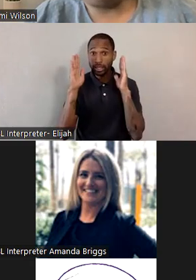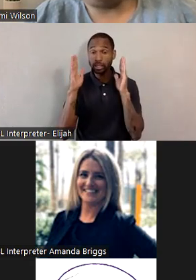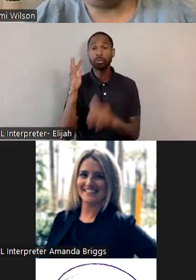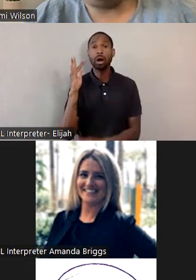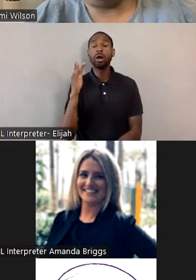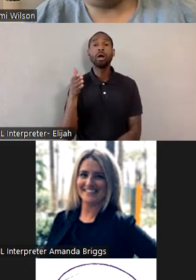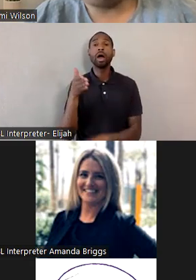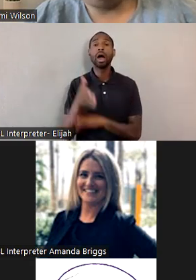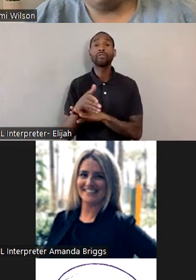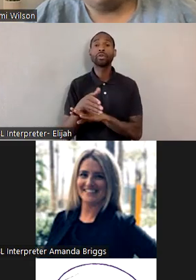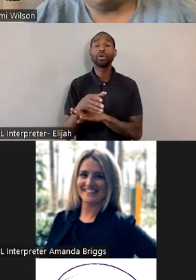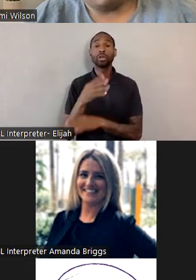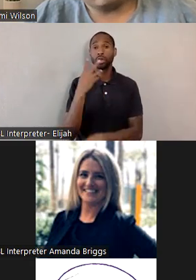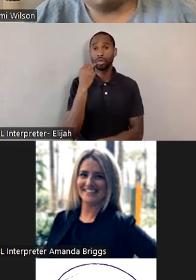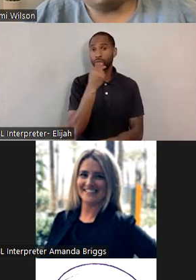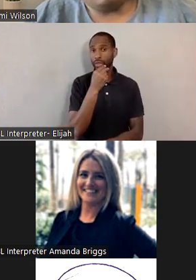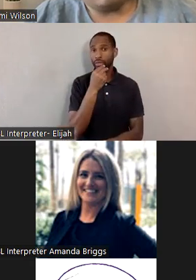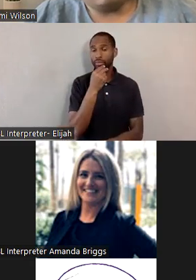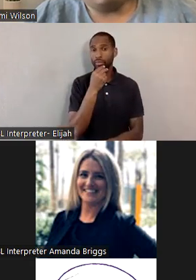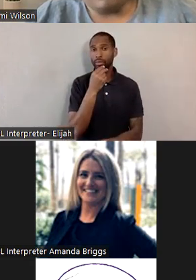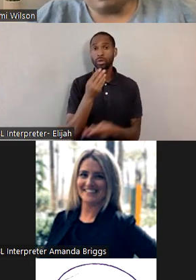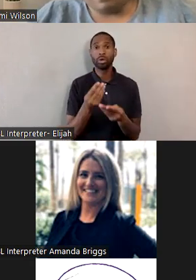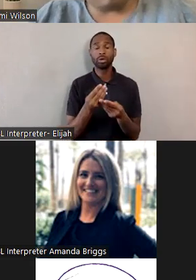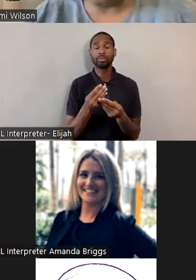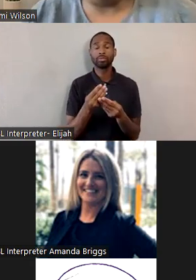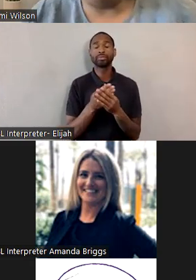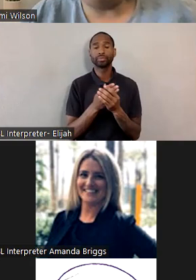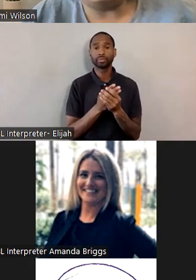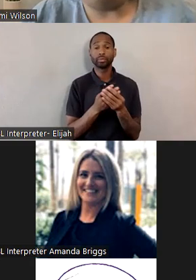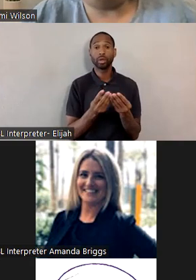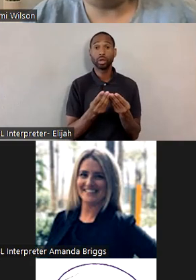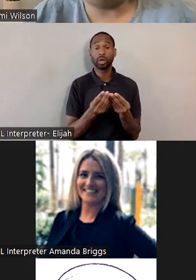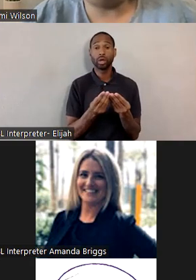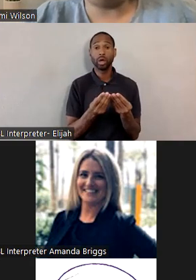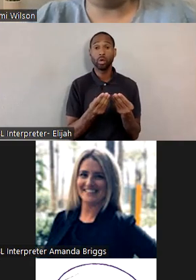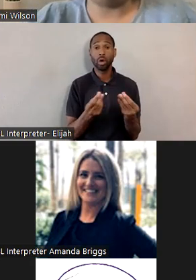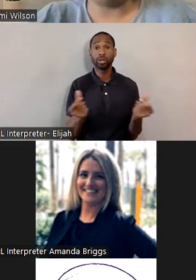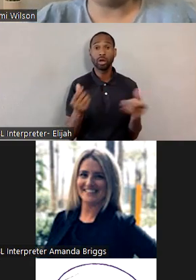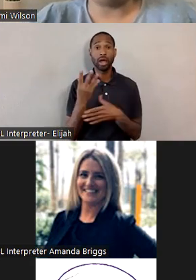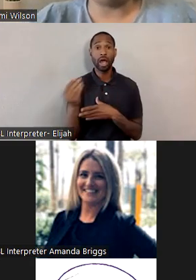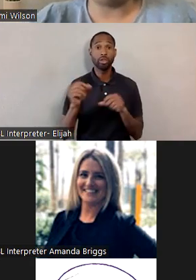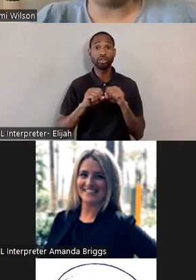that Naloxone is out of their system, they can start,